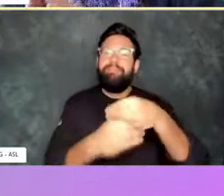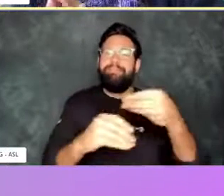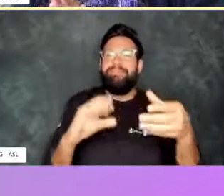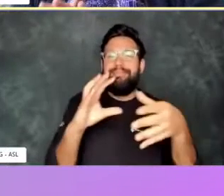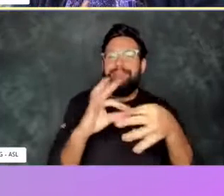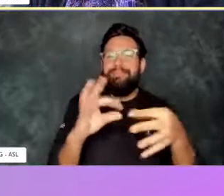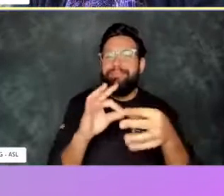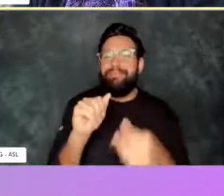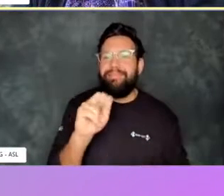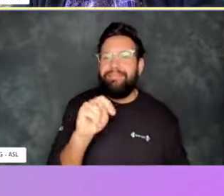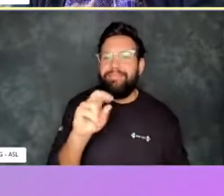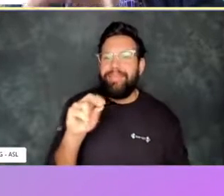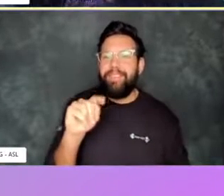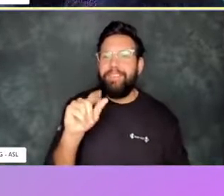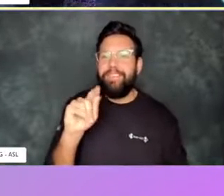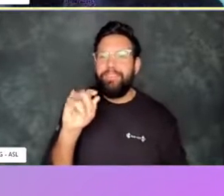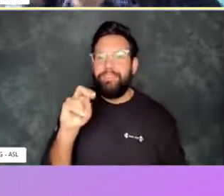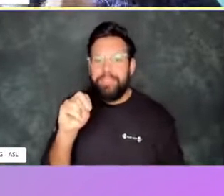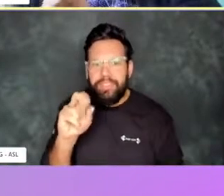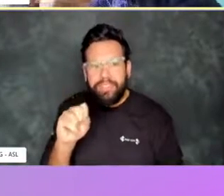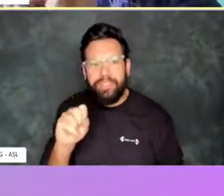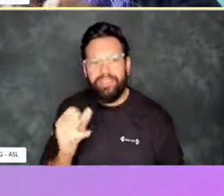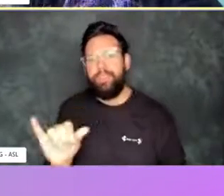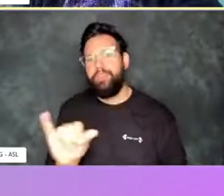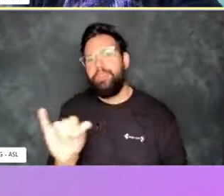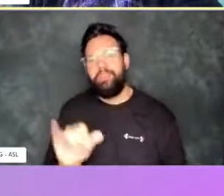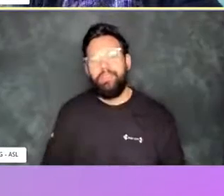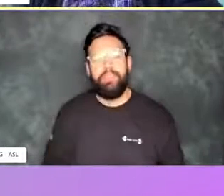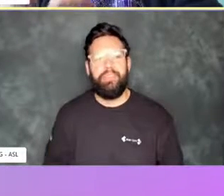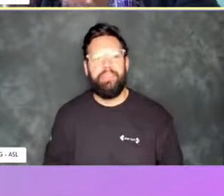follow. If they are not, then they could be subject to